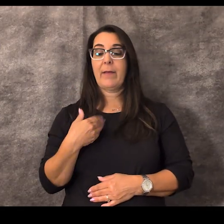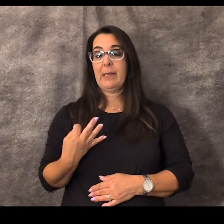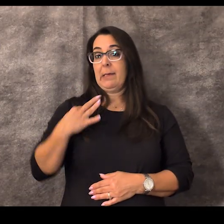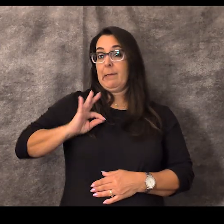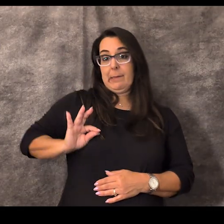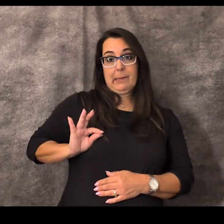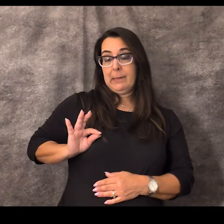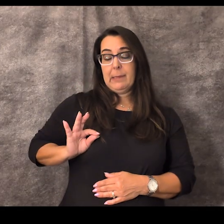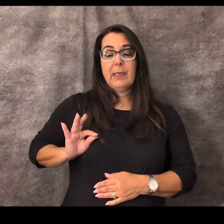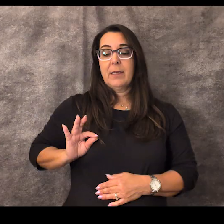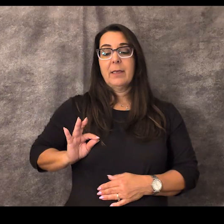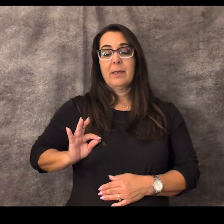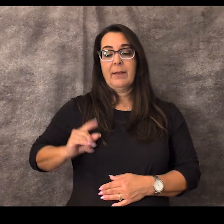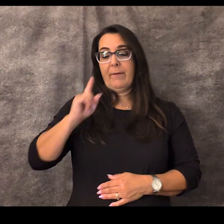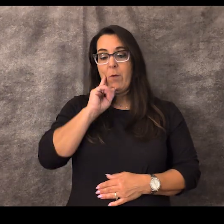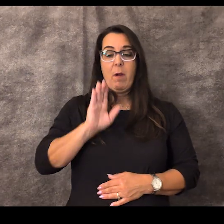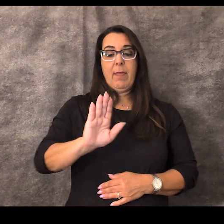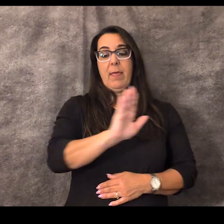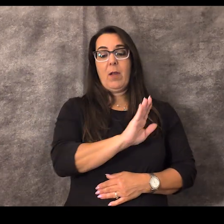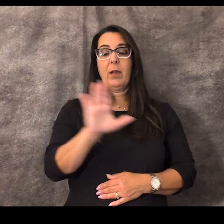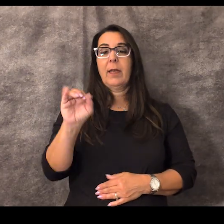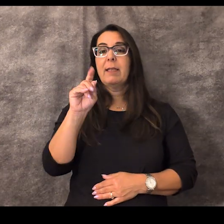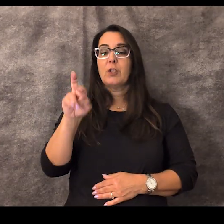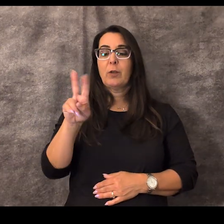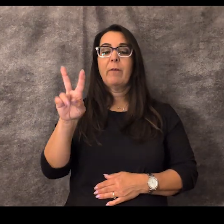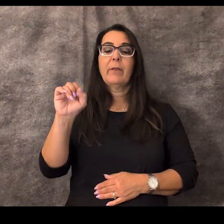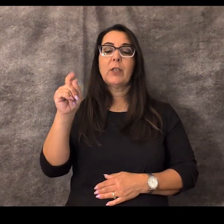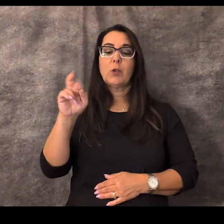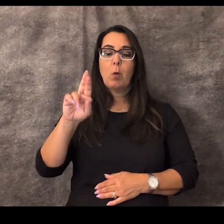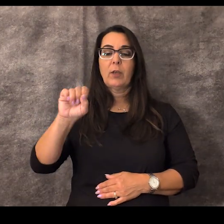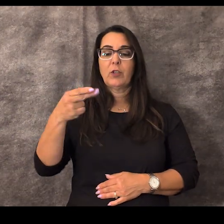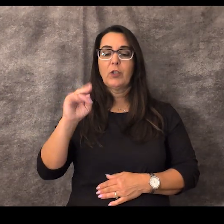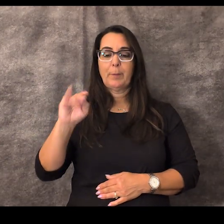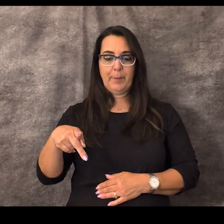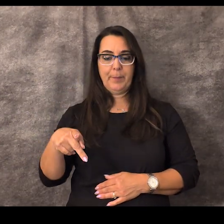in, in their conservatorship. And we are really wanting